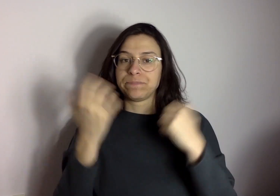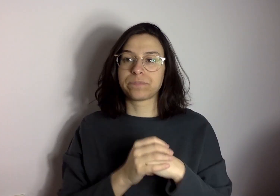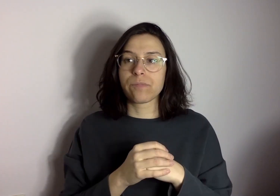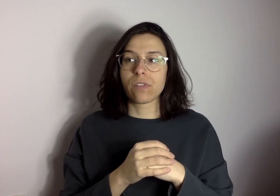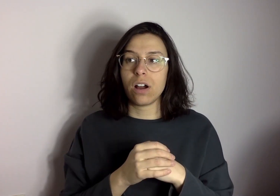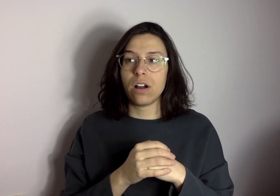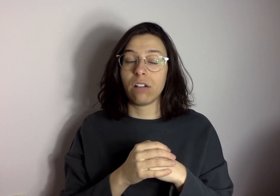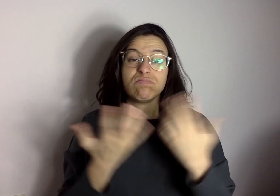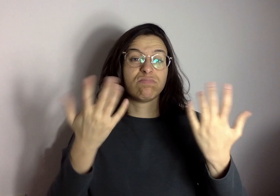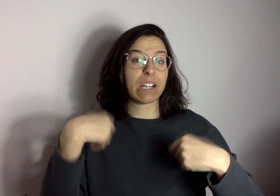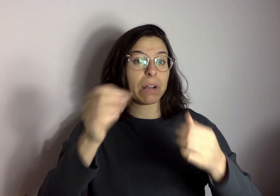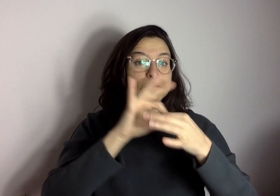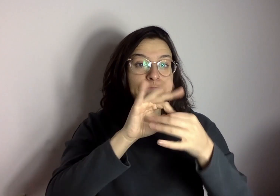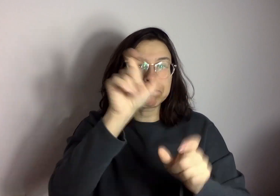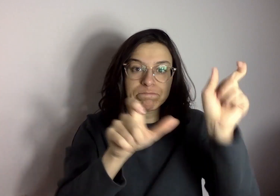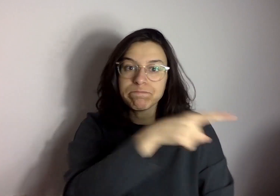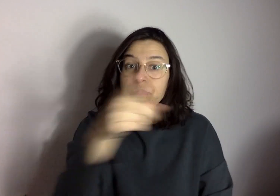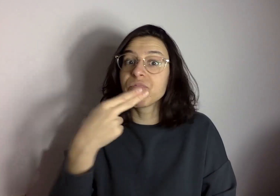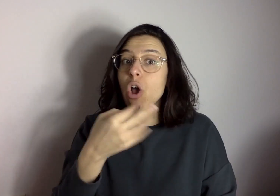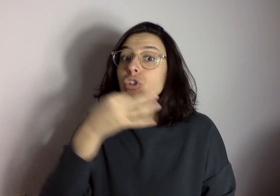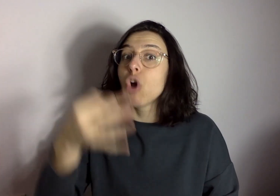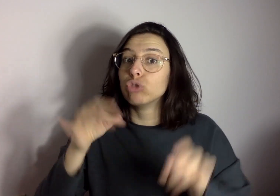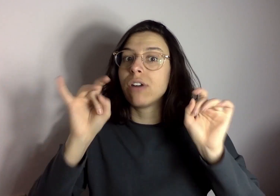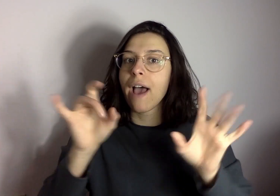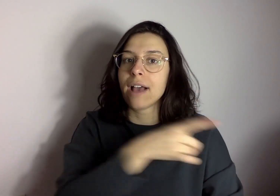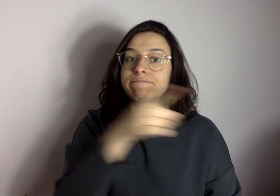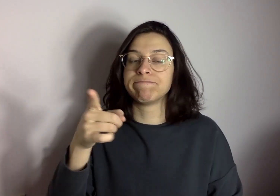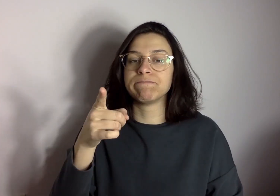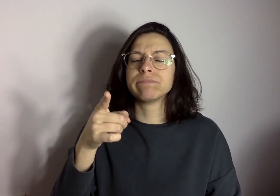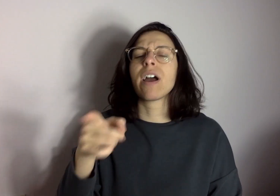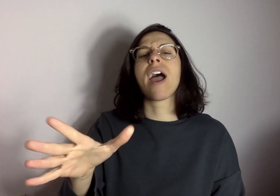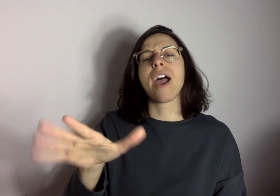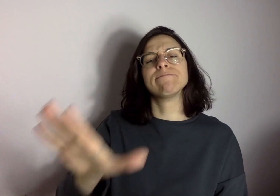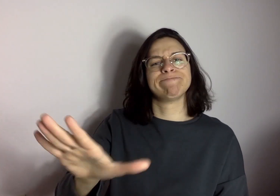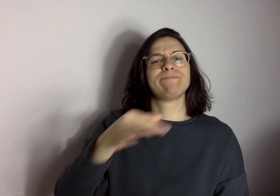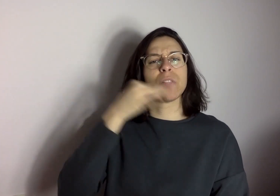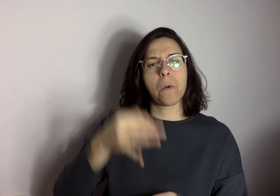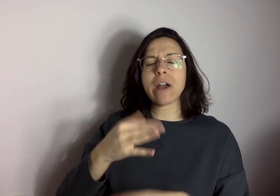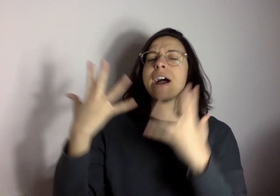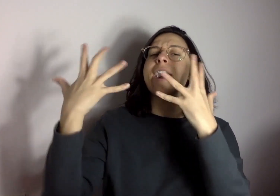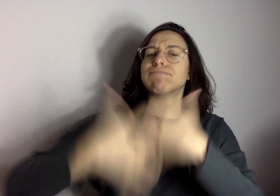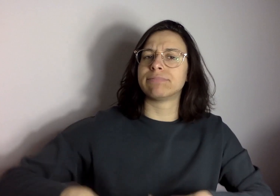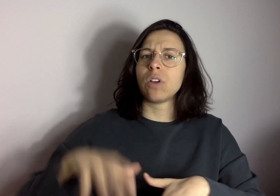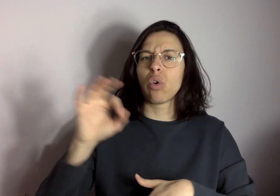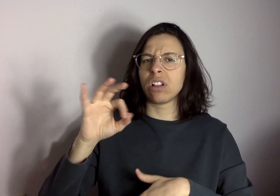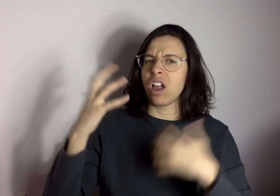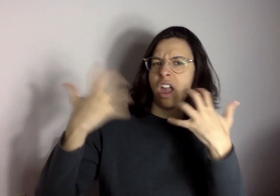It also depends on who your teacher for german is...if the student has good feeling for the language or not.